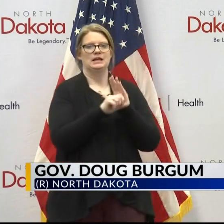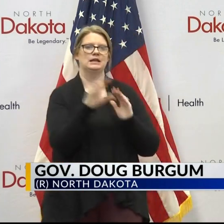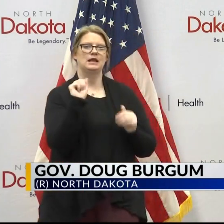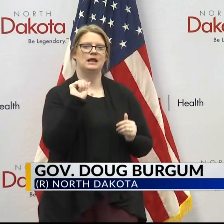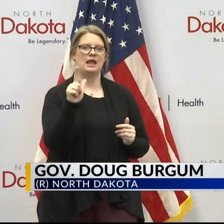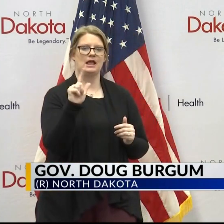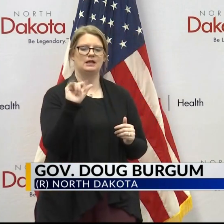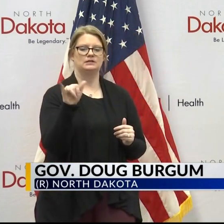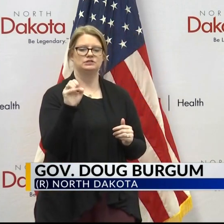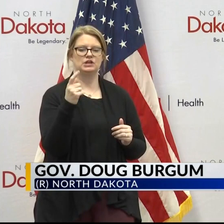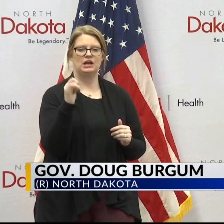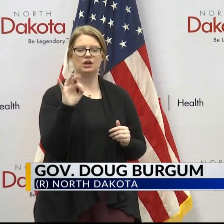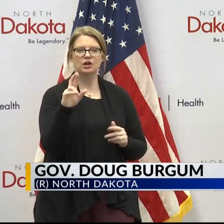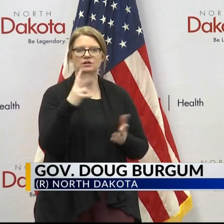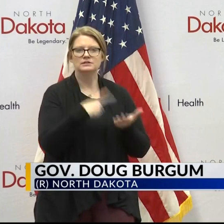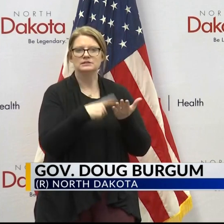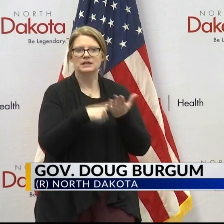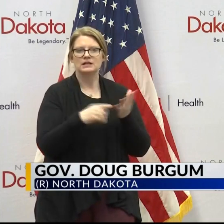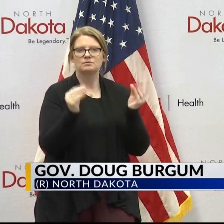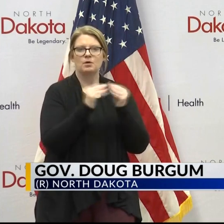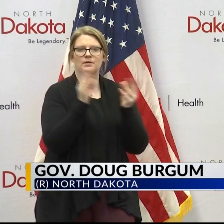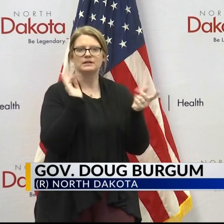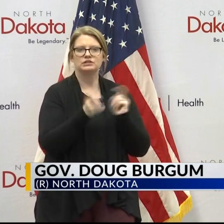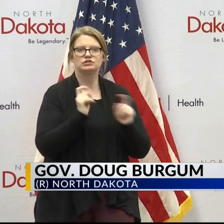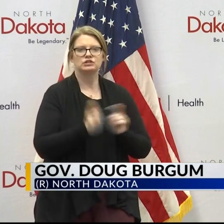OUR GOAL IS TO MAKE SURE THAT